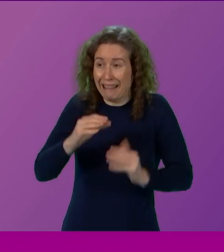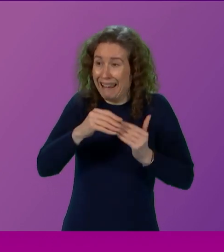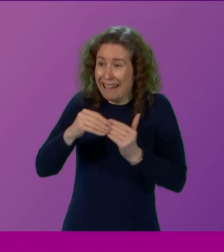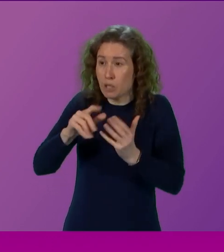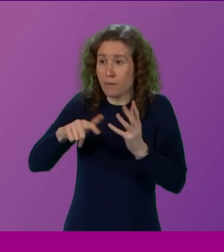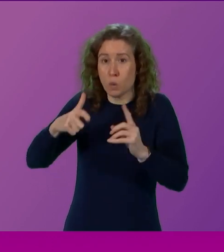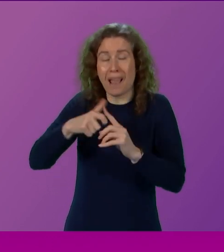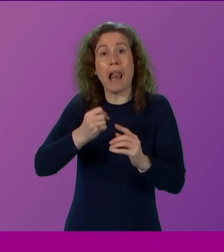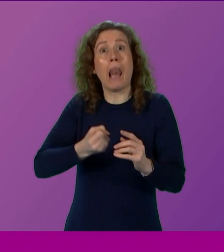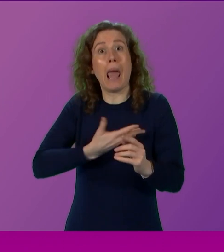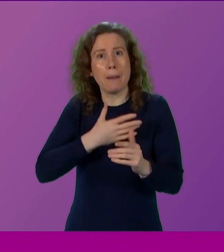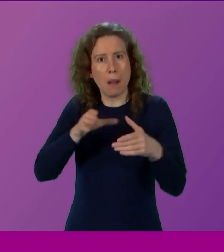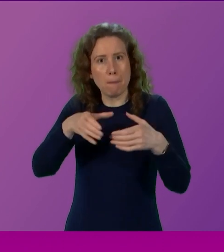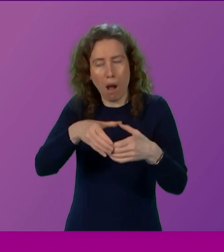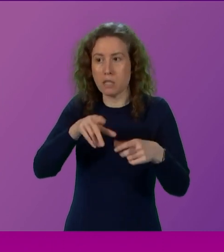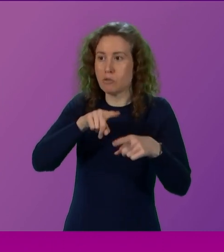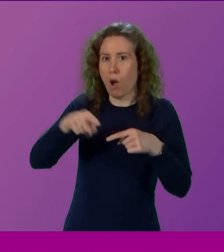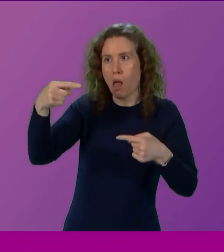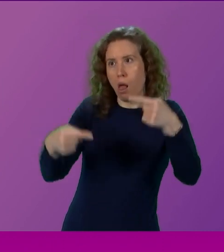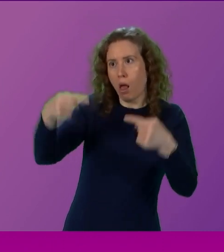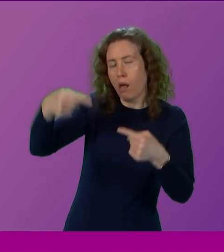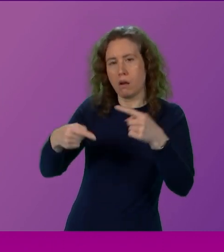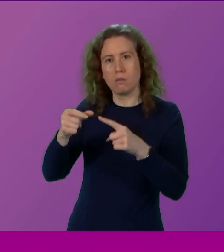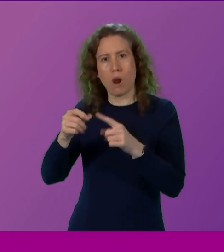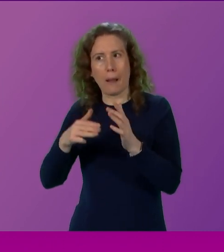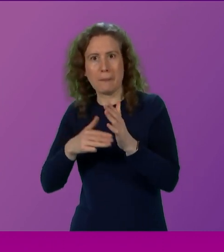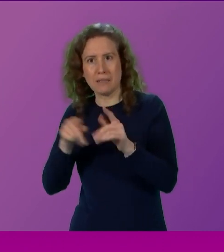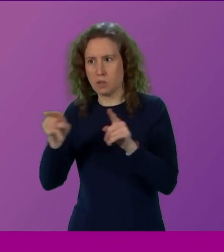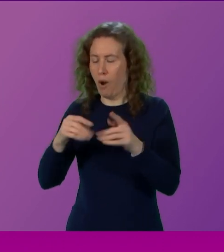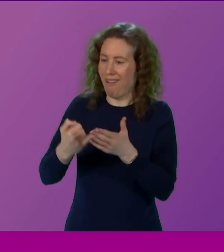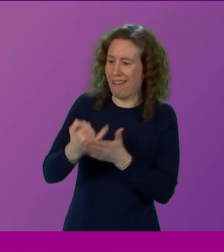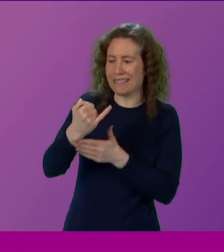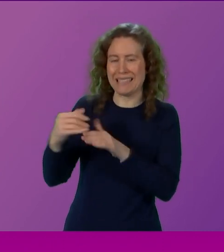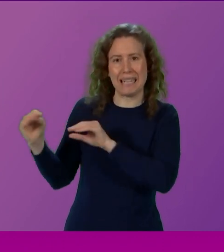United Kingdom Labour Party trying to outdo the Prime Minister on his anti-immigration rhetoric?